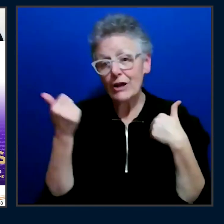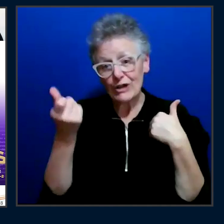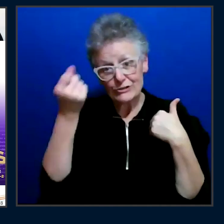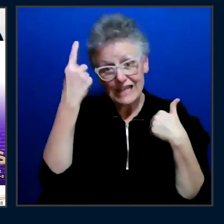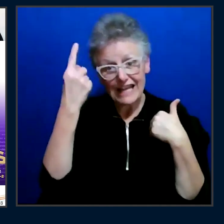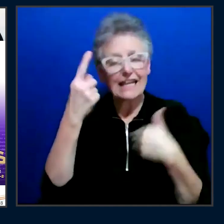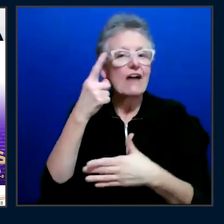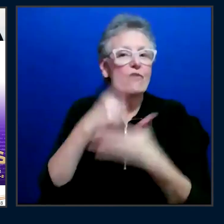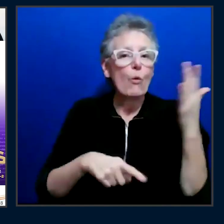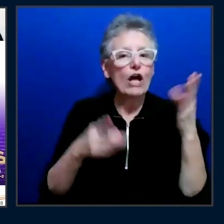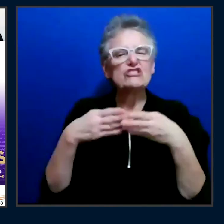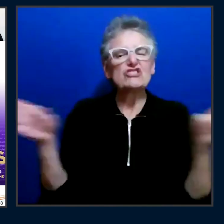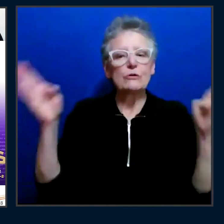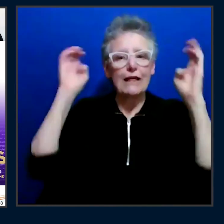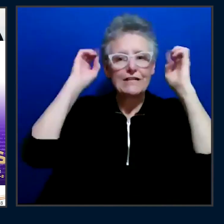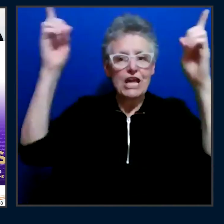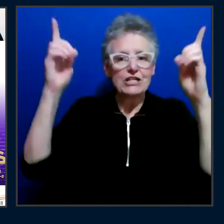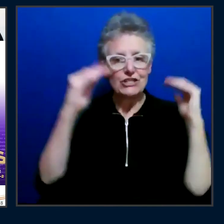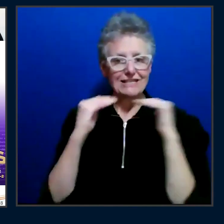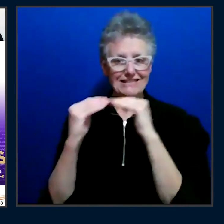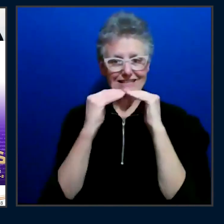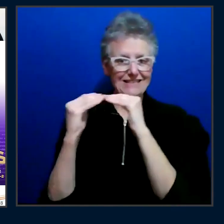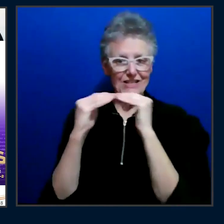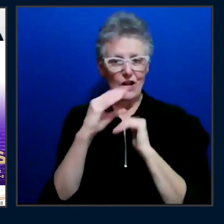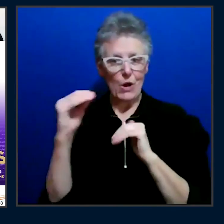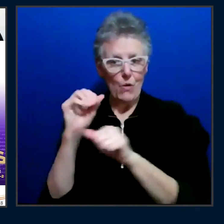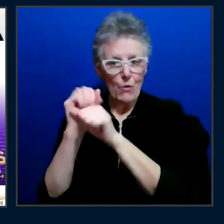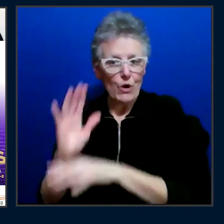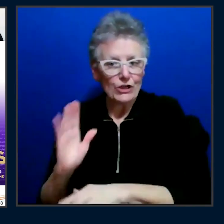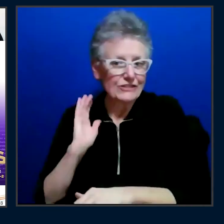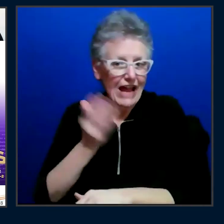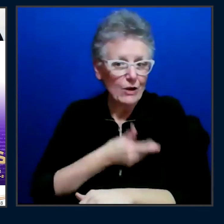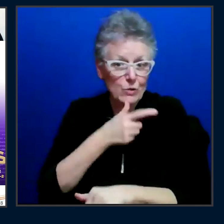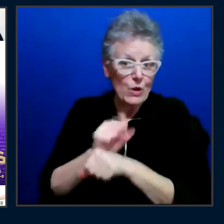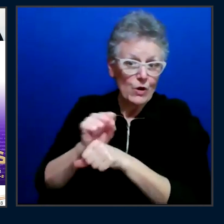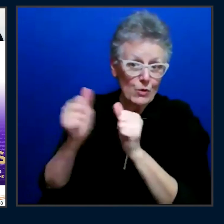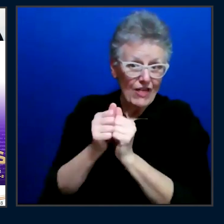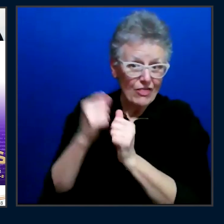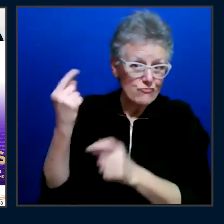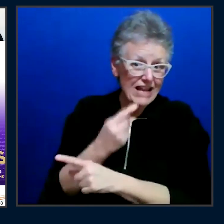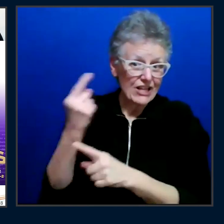a better understanding of what the general education colleagues that we work with on a regular basis,